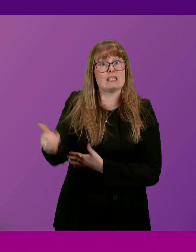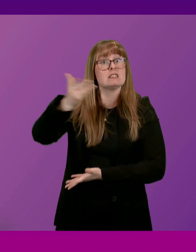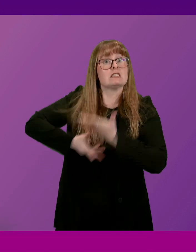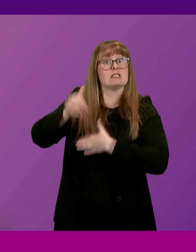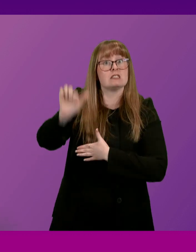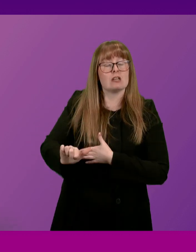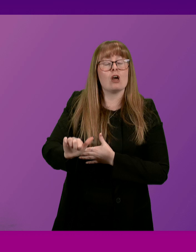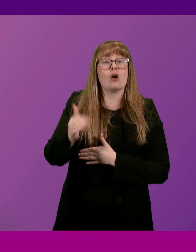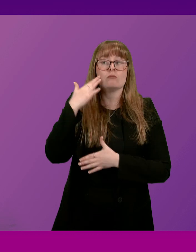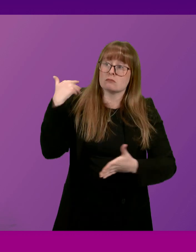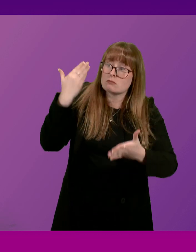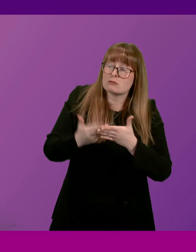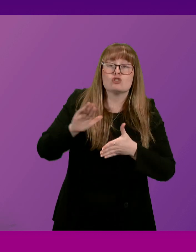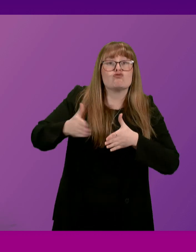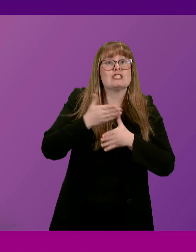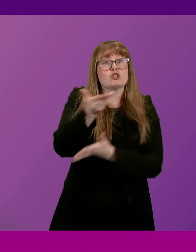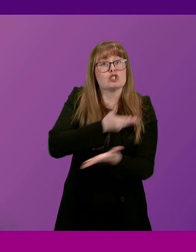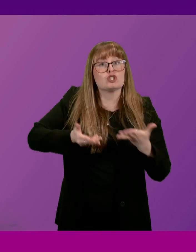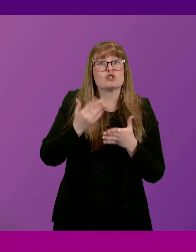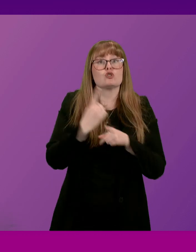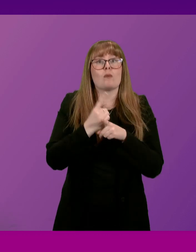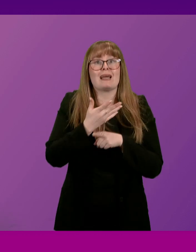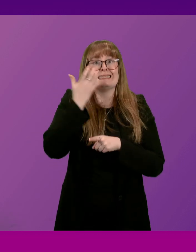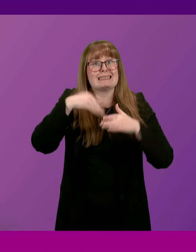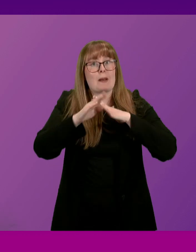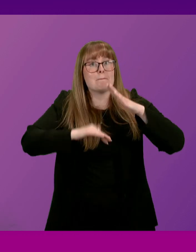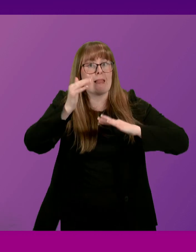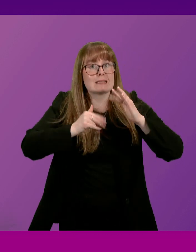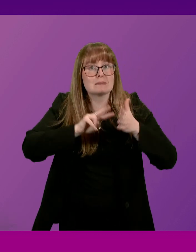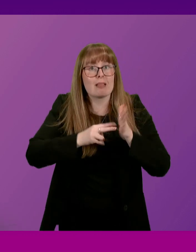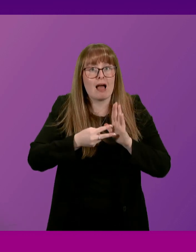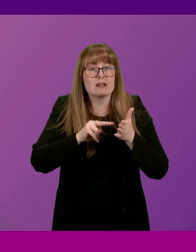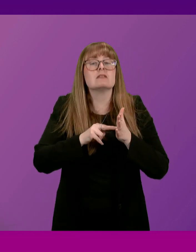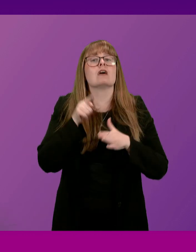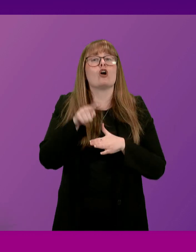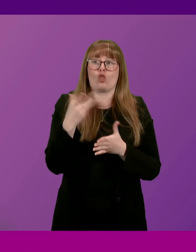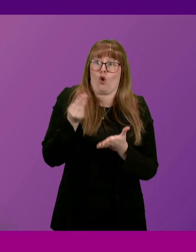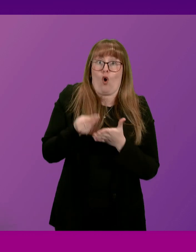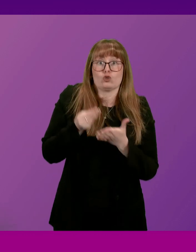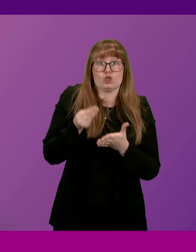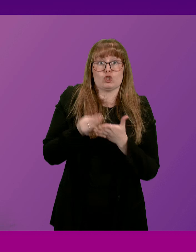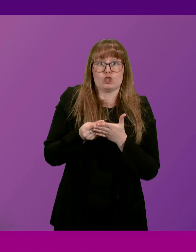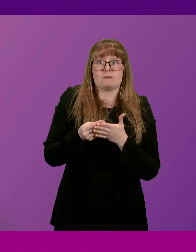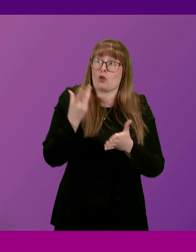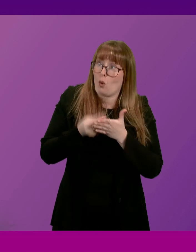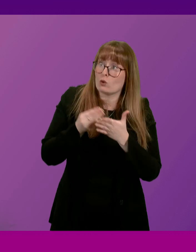since the original discussions about the proposed heat in buildings bill, the cost of energy has